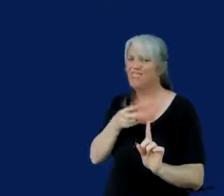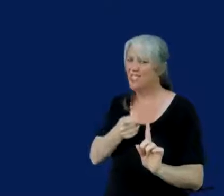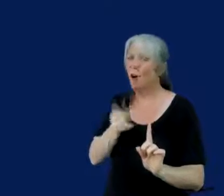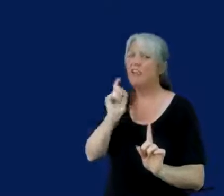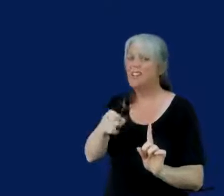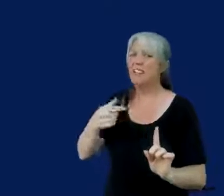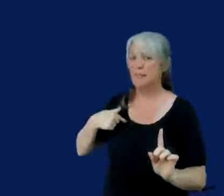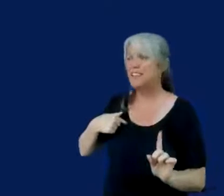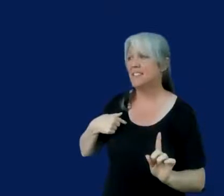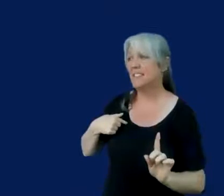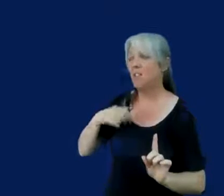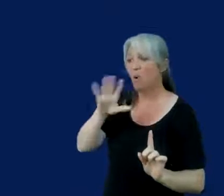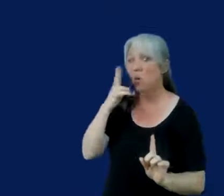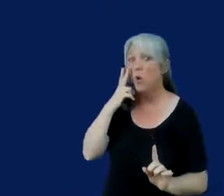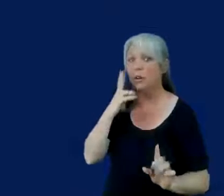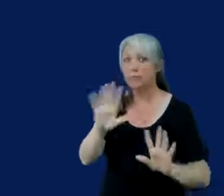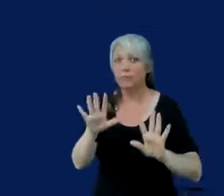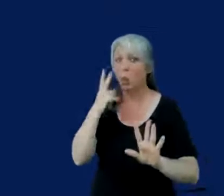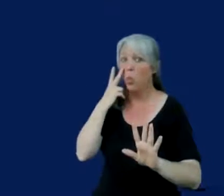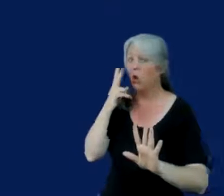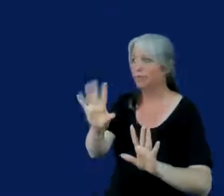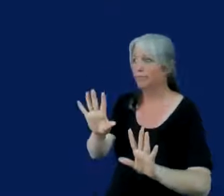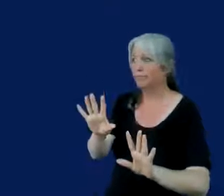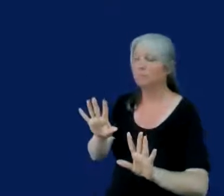But this dog needs me. Look,” I said.